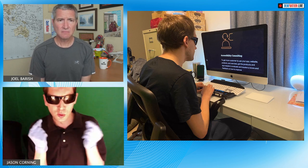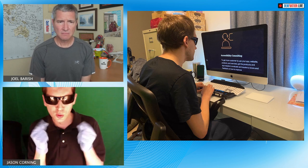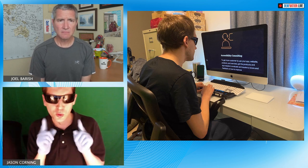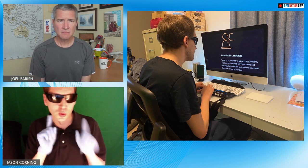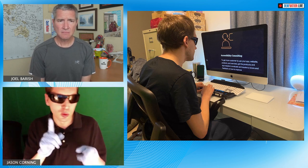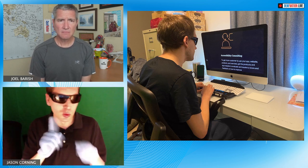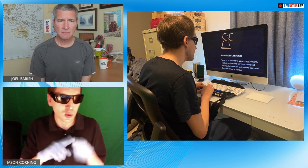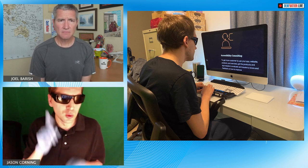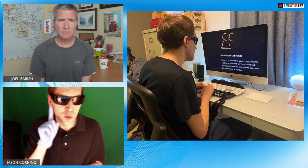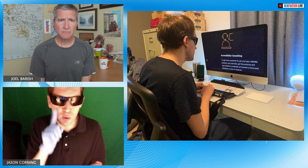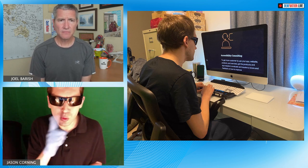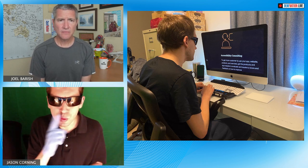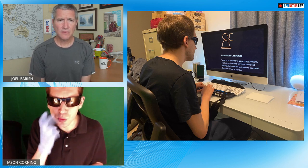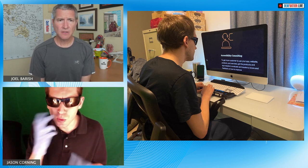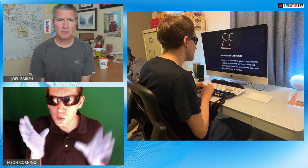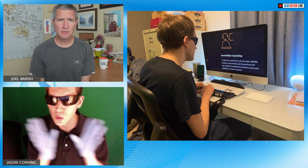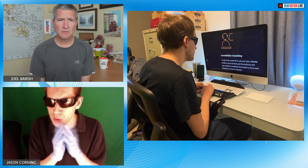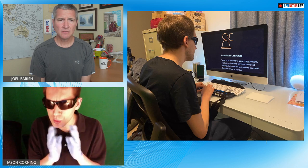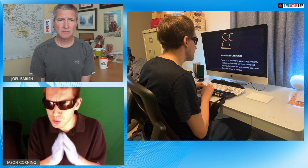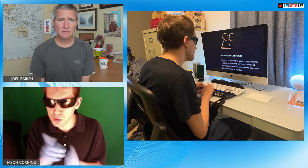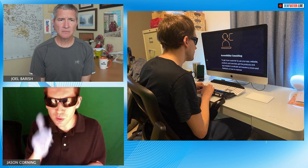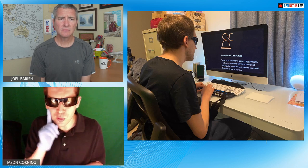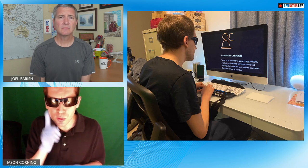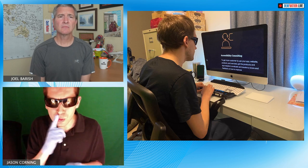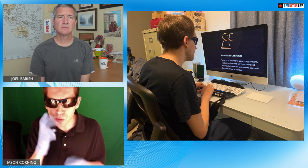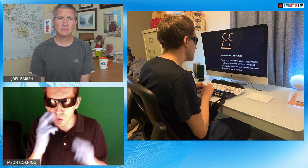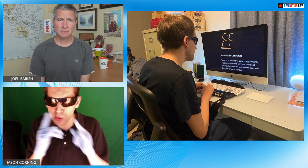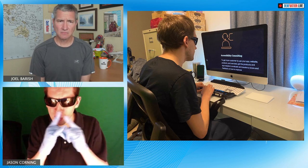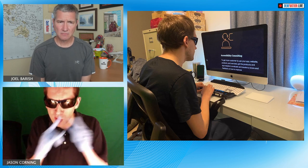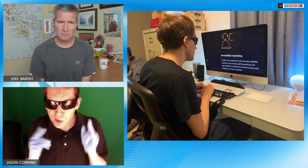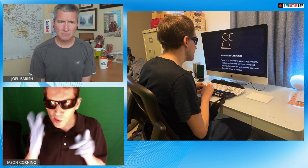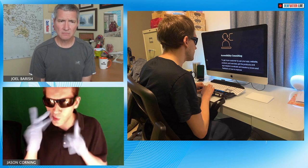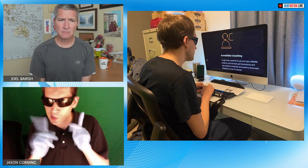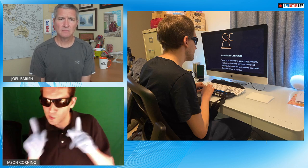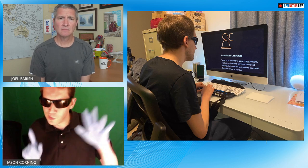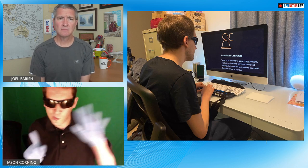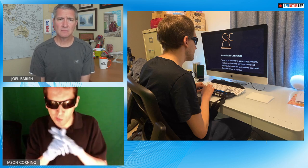It is to attend the DeafBlind conference, DeafBlind camp,